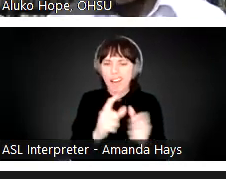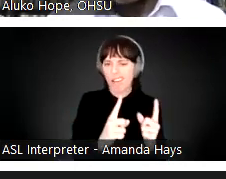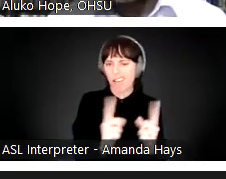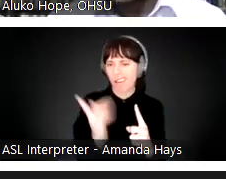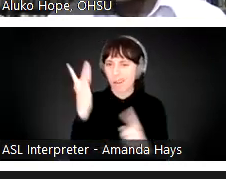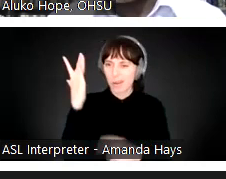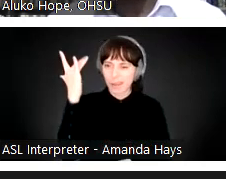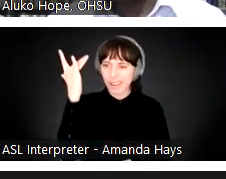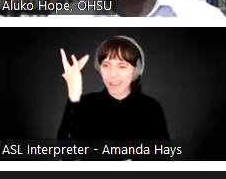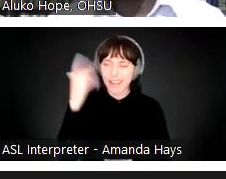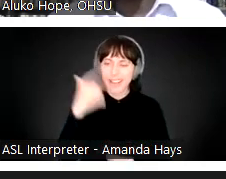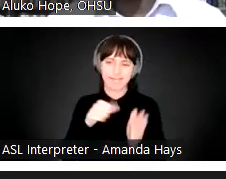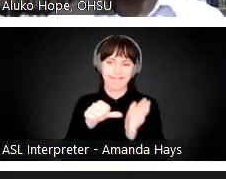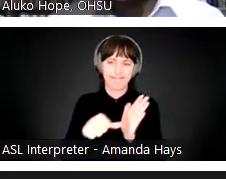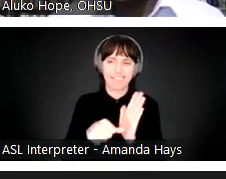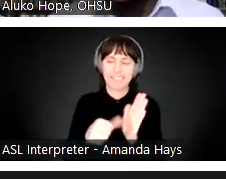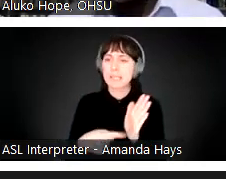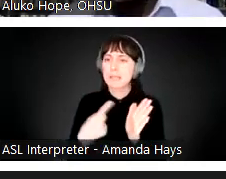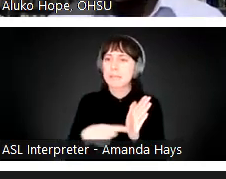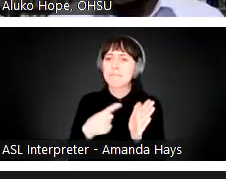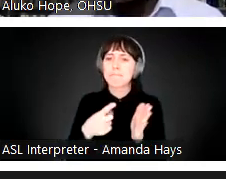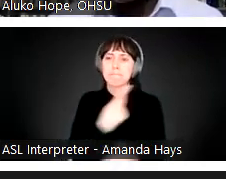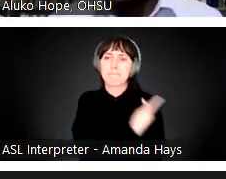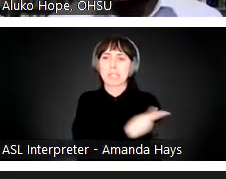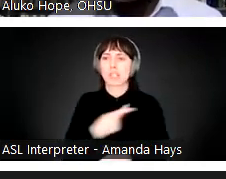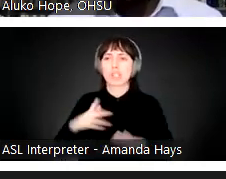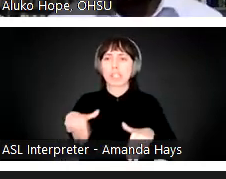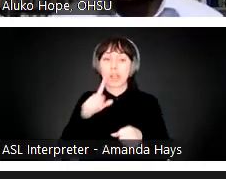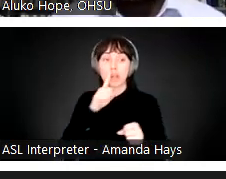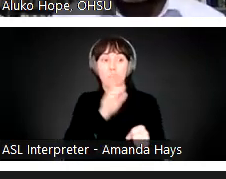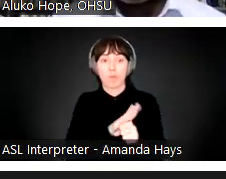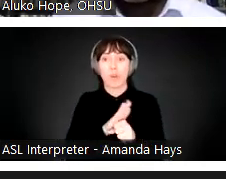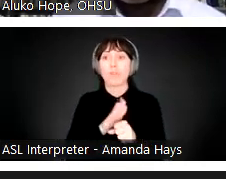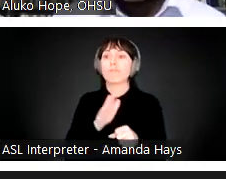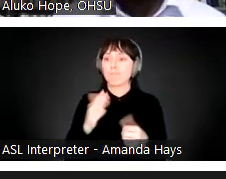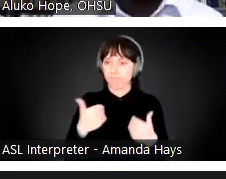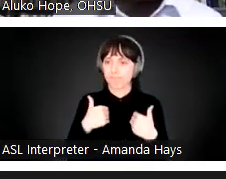often, patients might not have had a confirmed SARS‑CoV infection when they